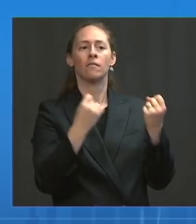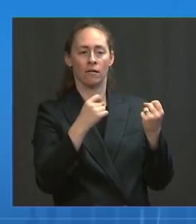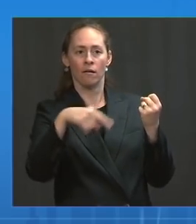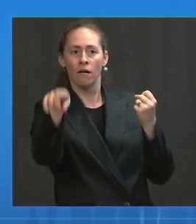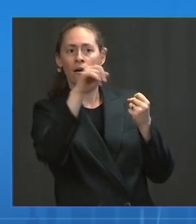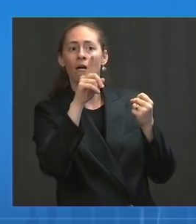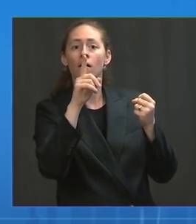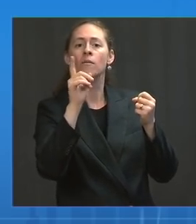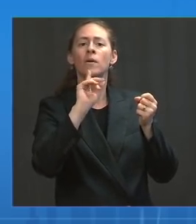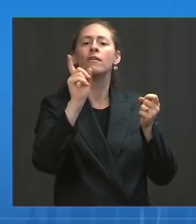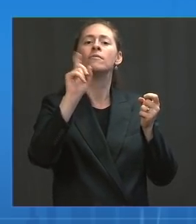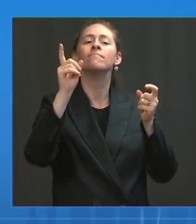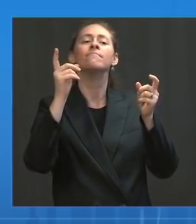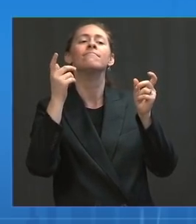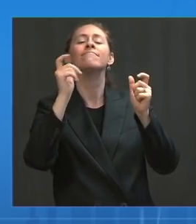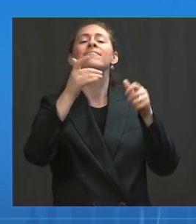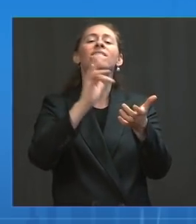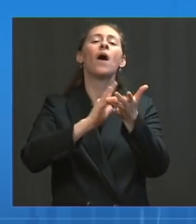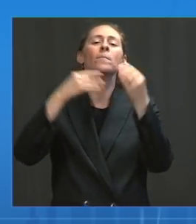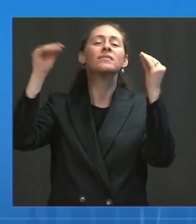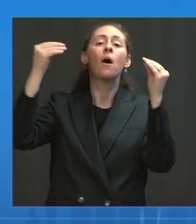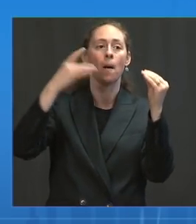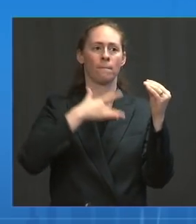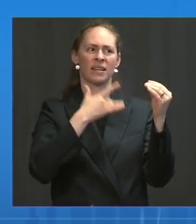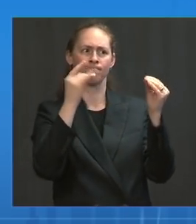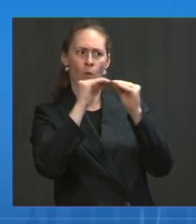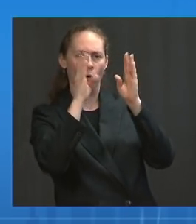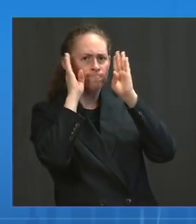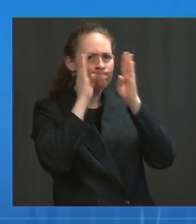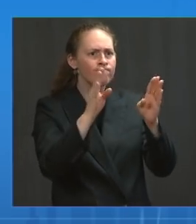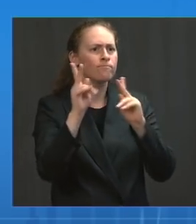at the federally-run vaccination centers went to people of color.